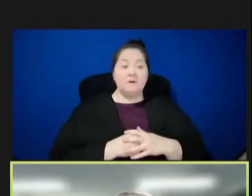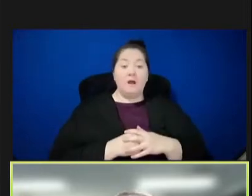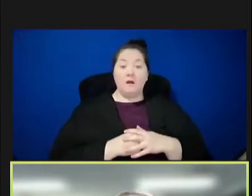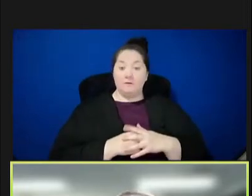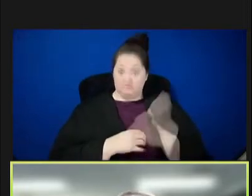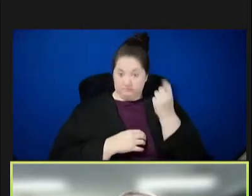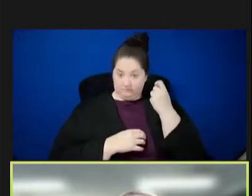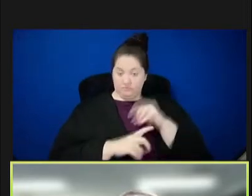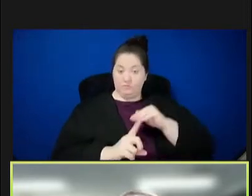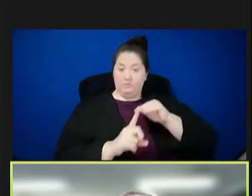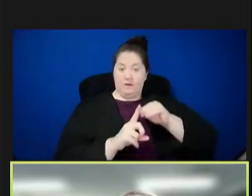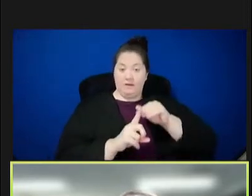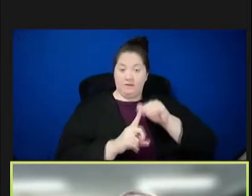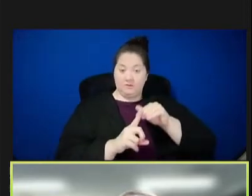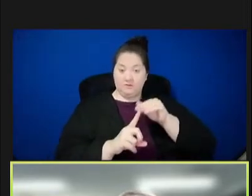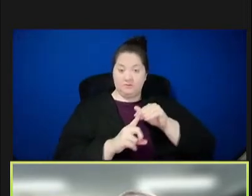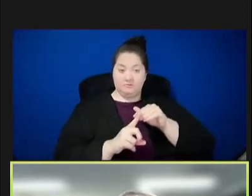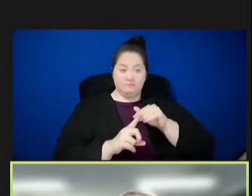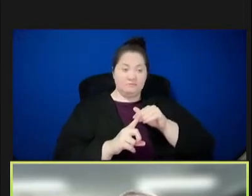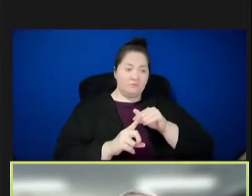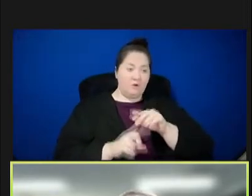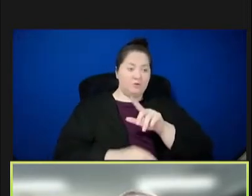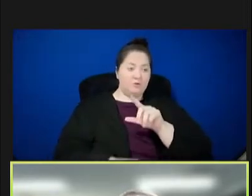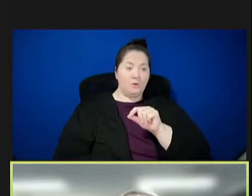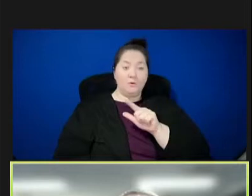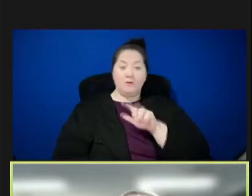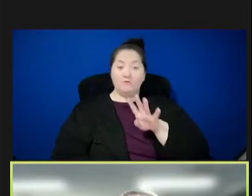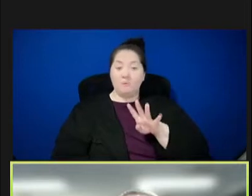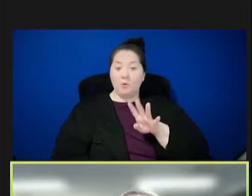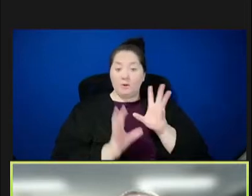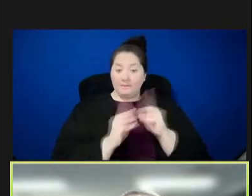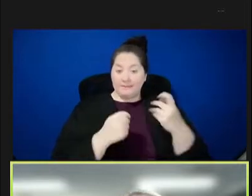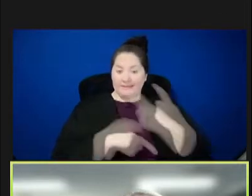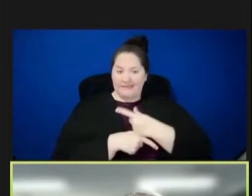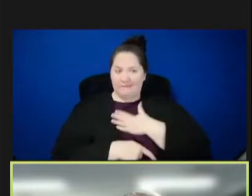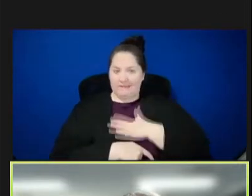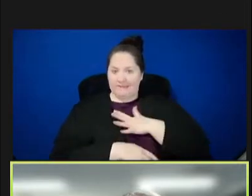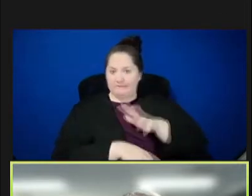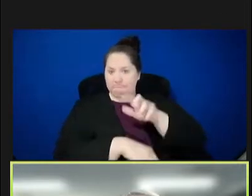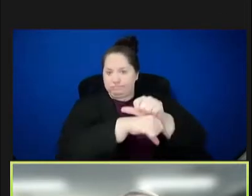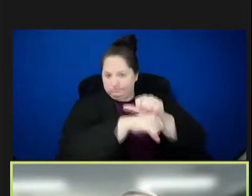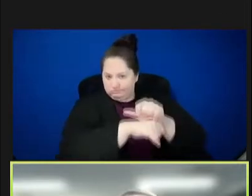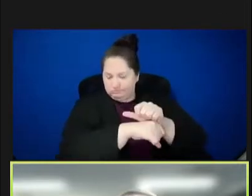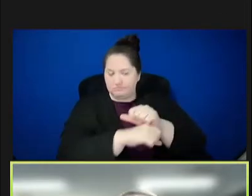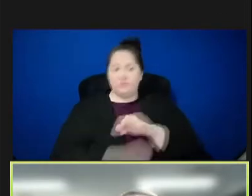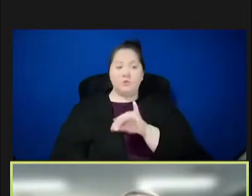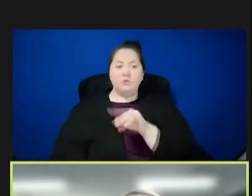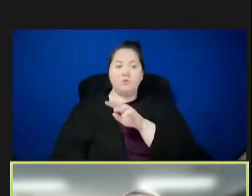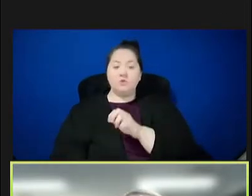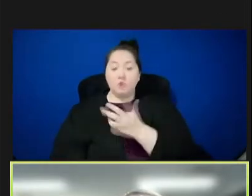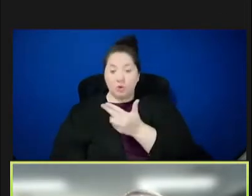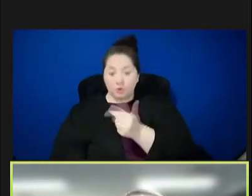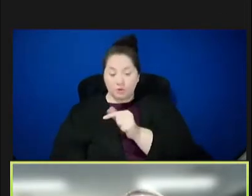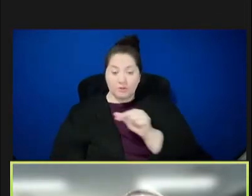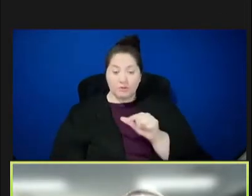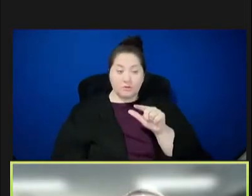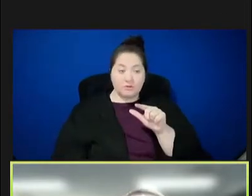please hold our remaining 2024 meeting dates on your calendars, June 13th to 14th, 2024,